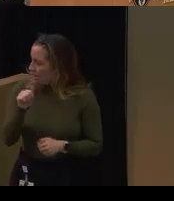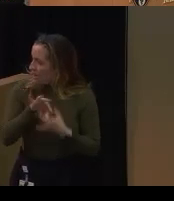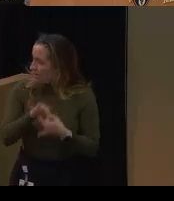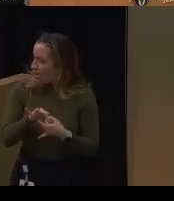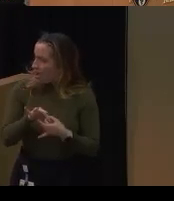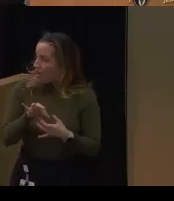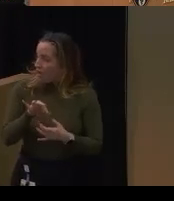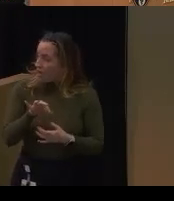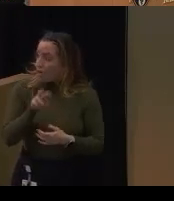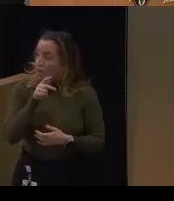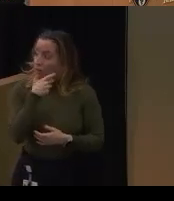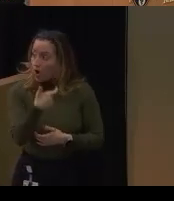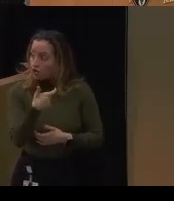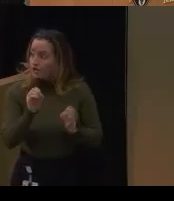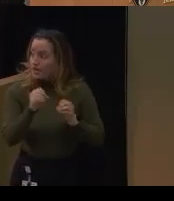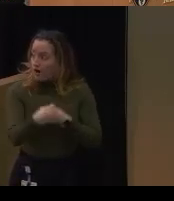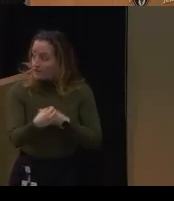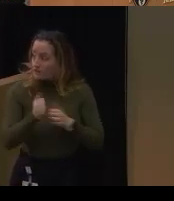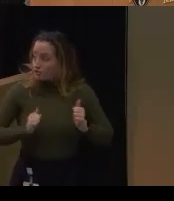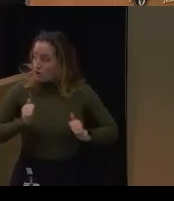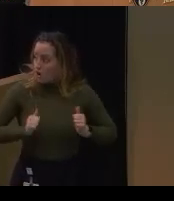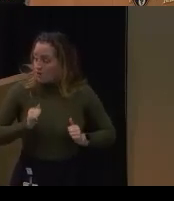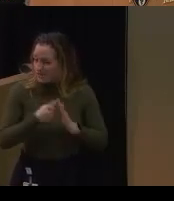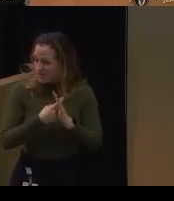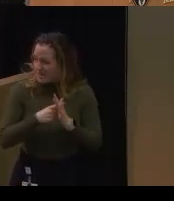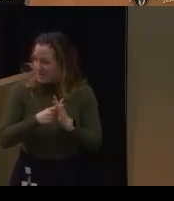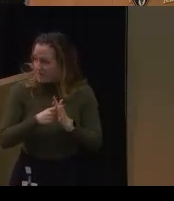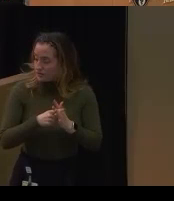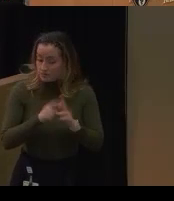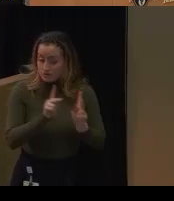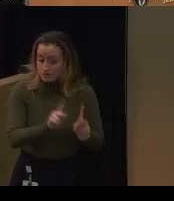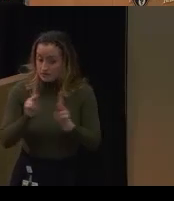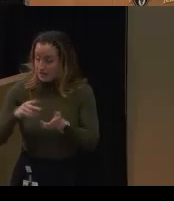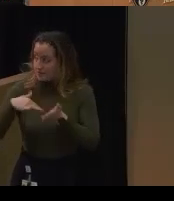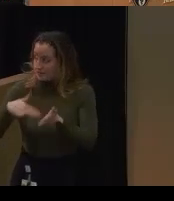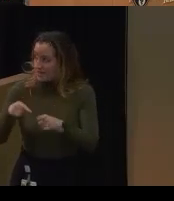the office study at the very beginning so that that same study was done by a group looking at